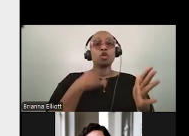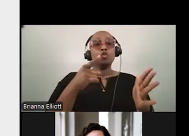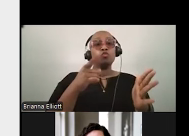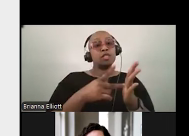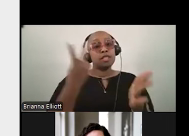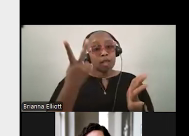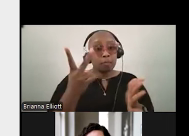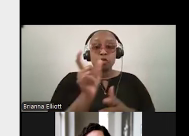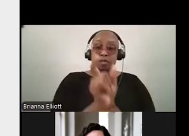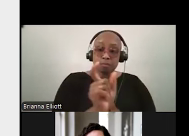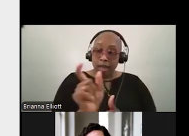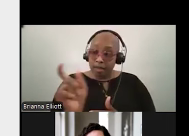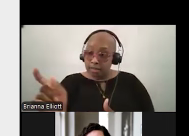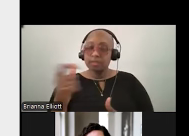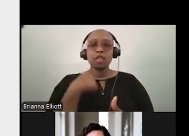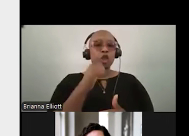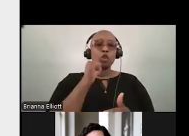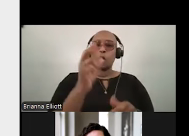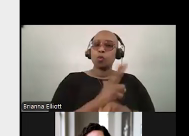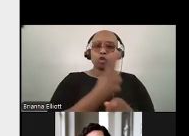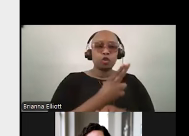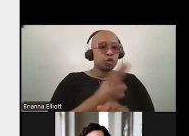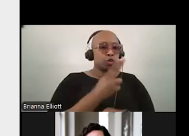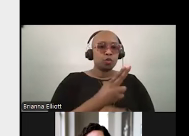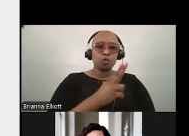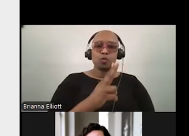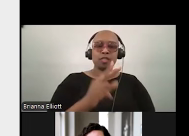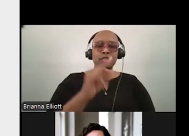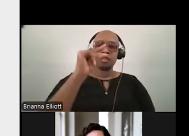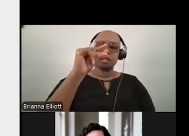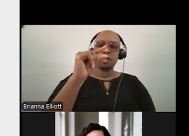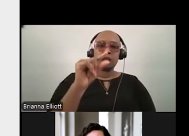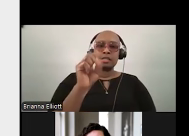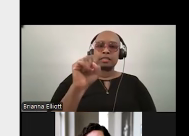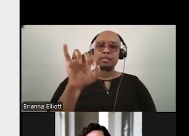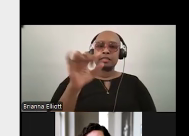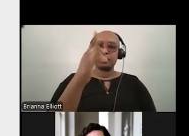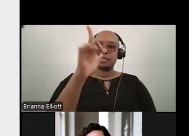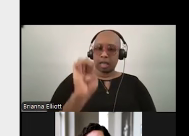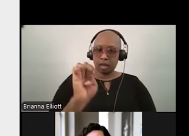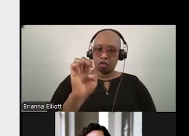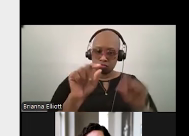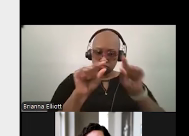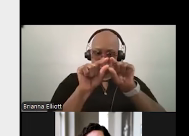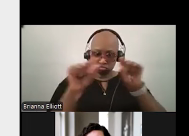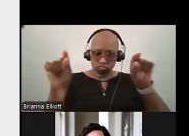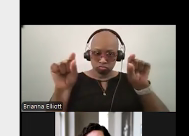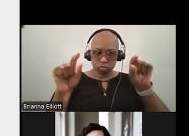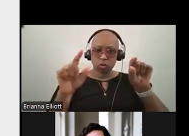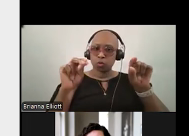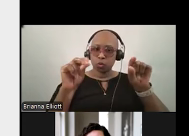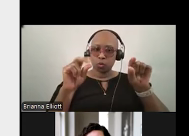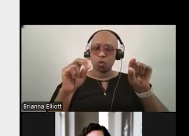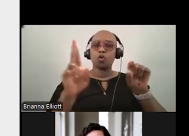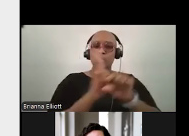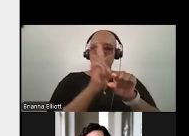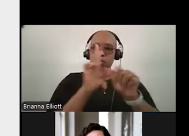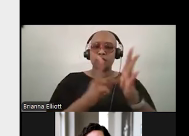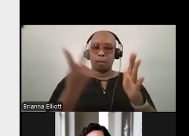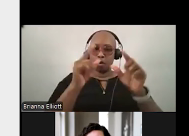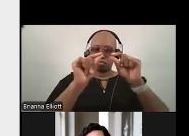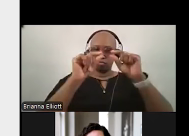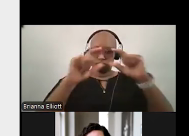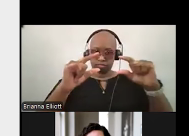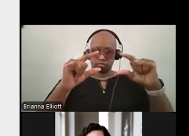no room. It's hard to read on the page. That's what we're talking about here at a high level.